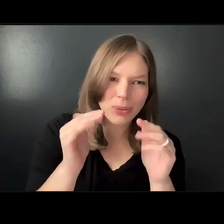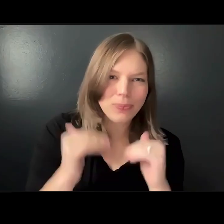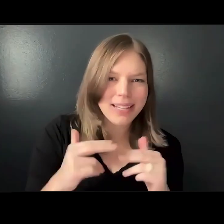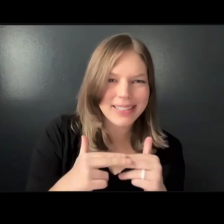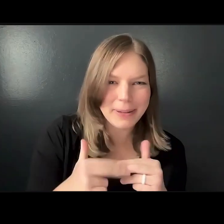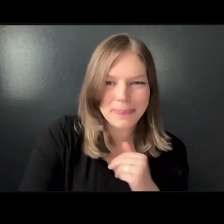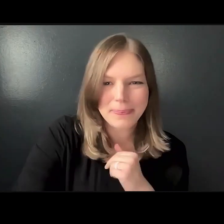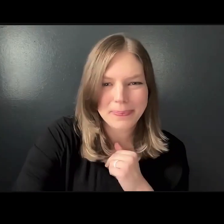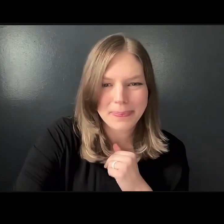Next slide.